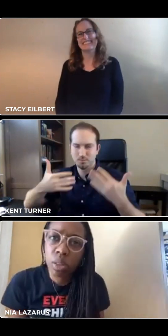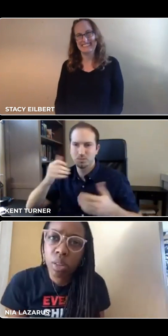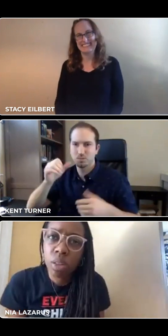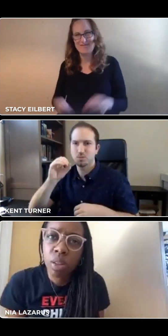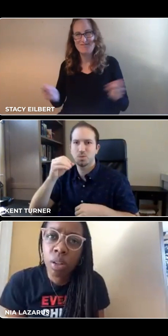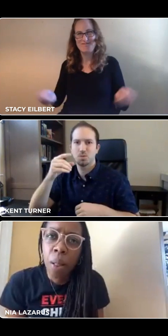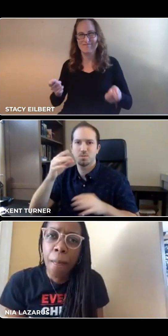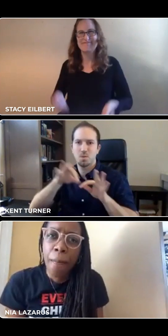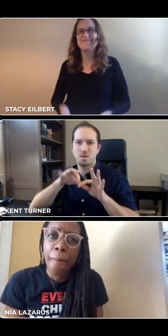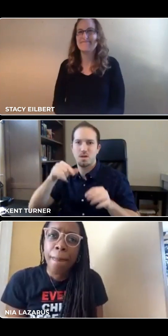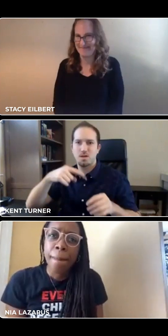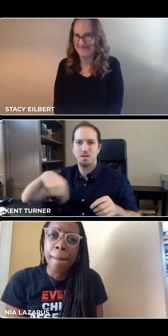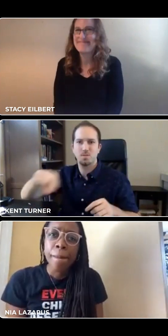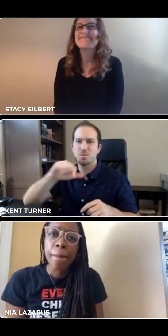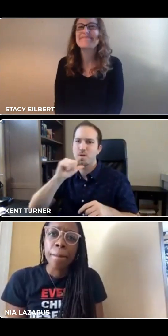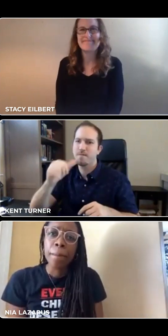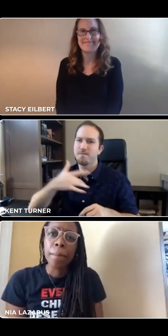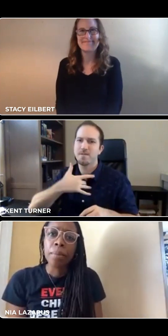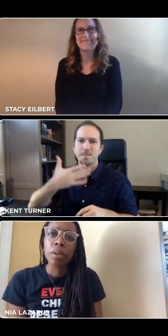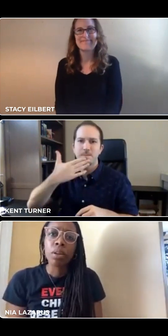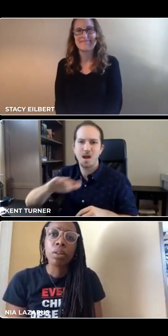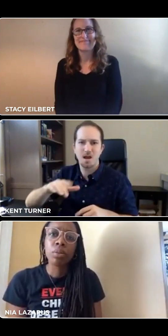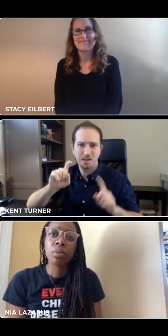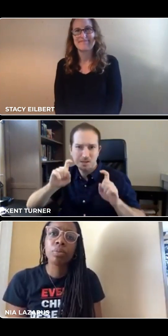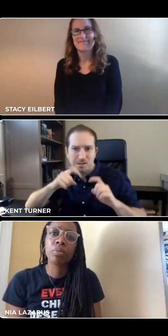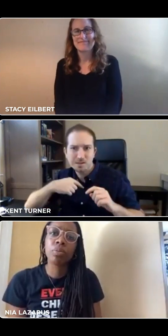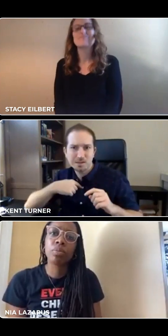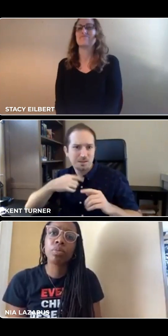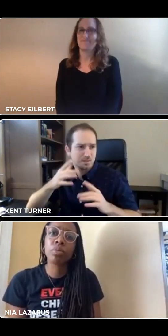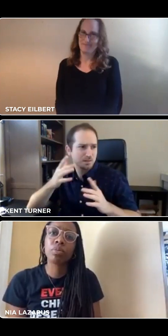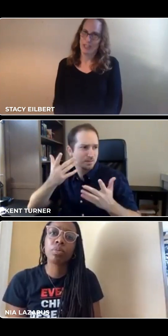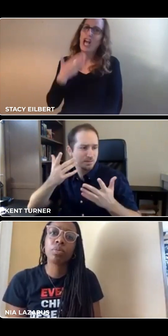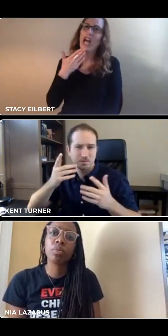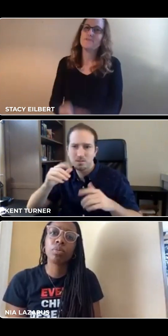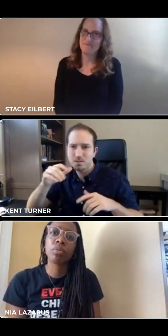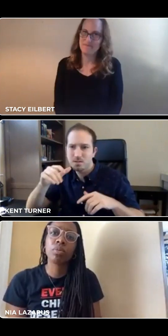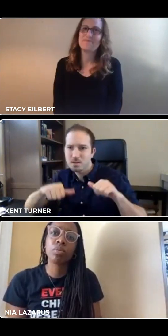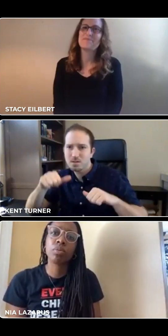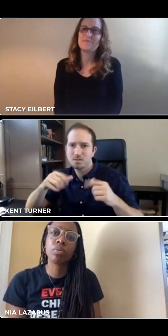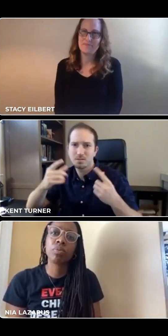Yes. Everything is so new. And, it's critical not to feel bad. If you're trying